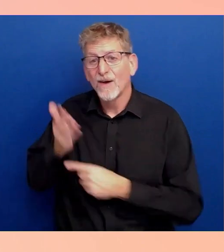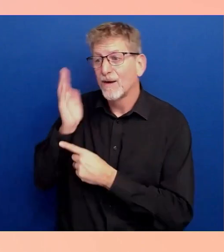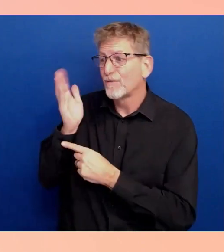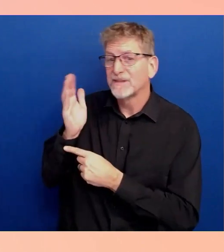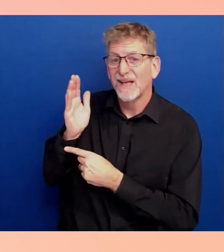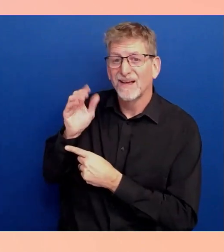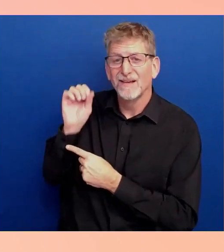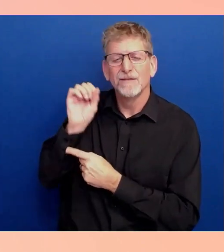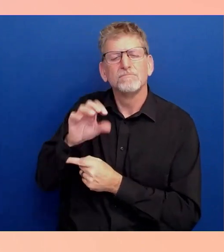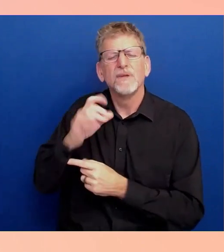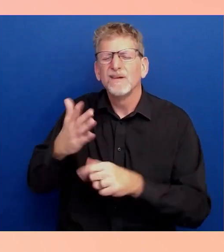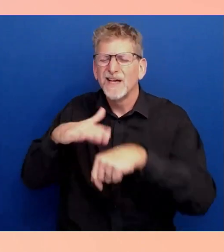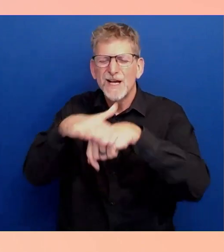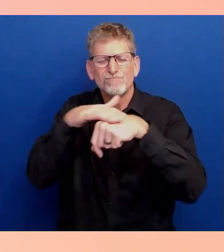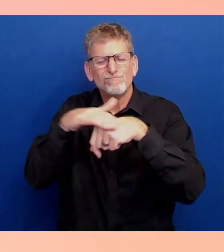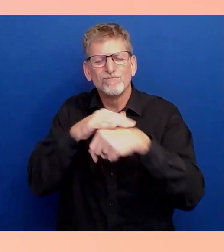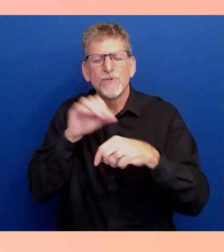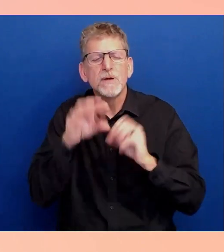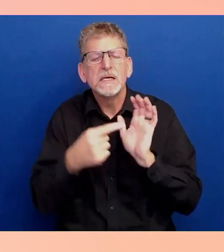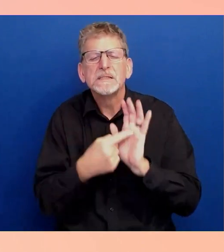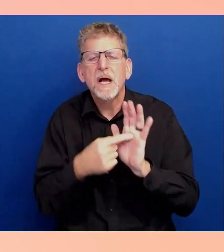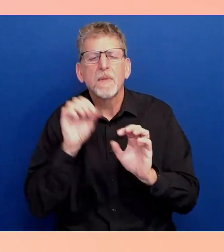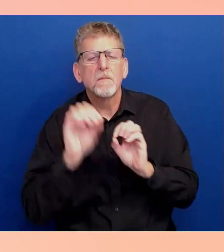Thanks again everyone and take care.